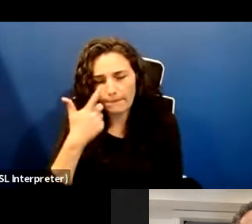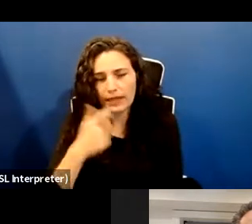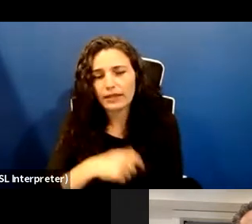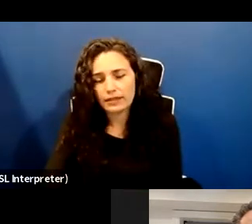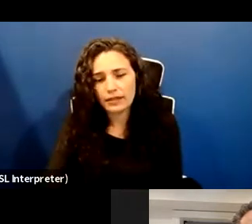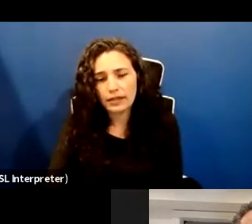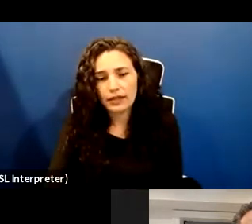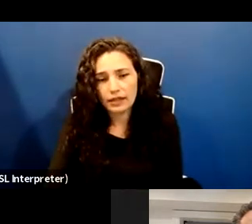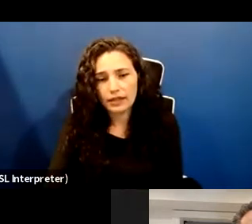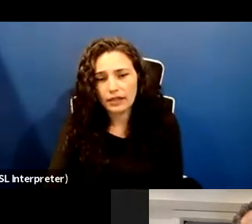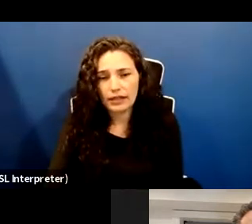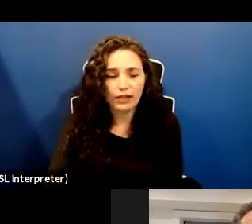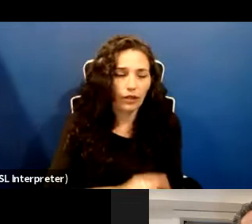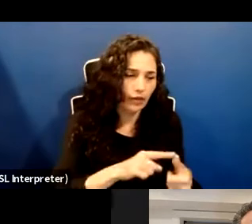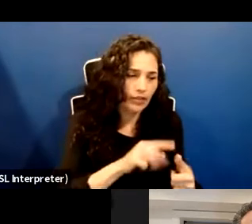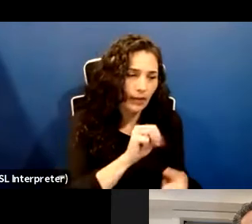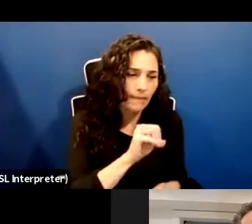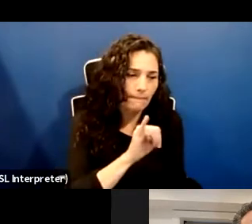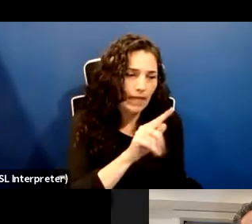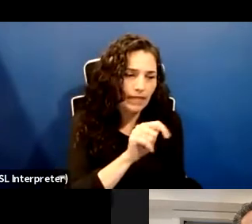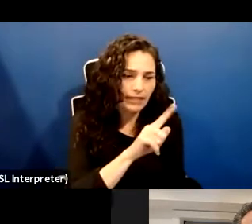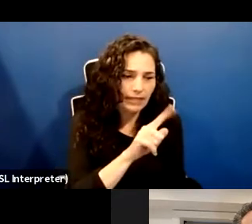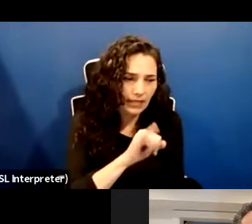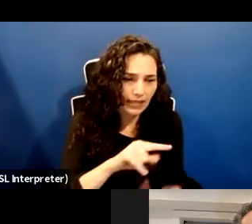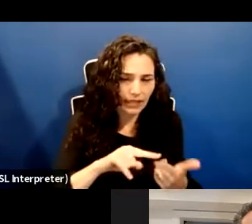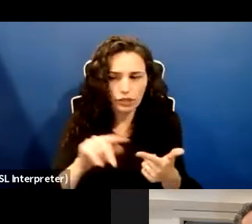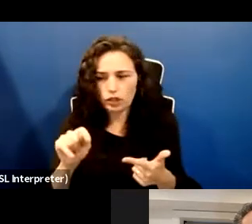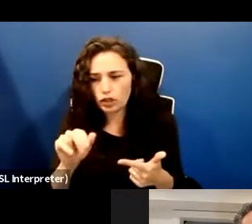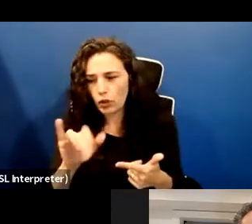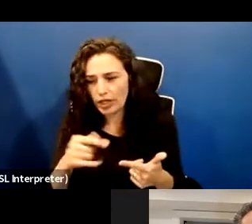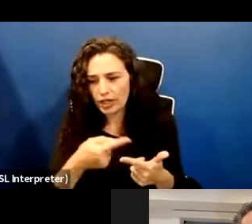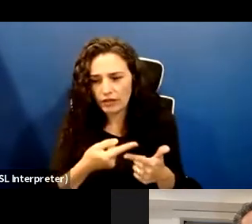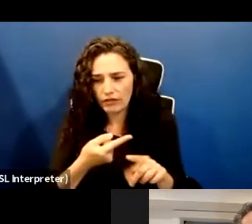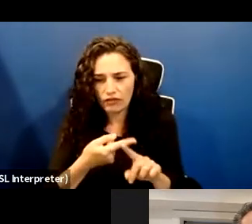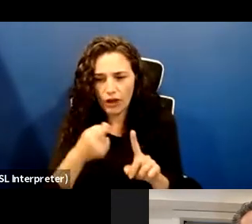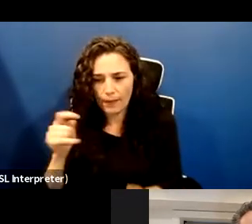his relationship with Mitzi and Tony, who came from Tennessee, which was,